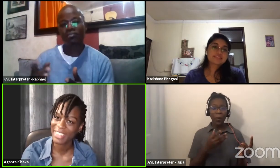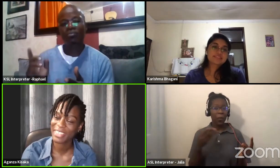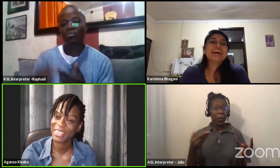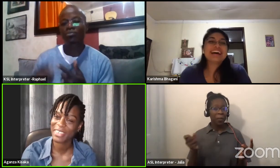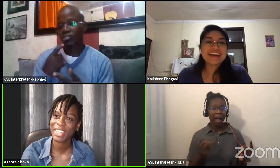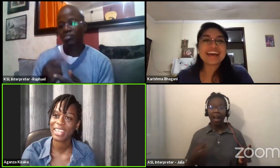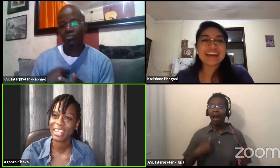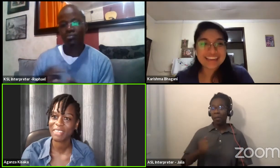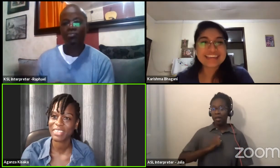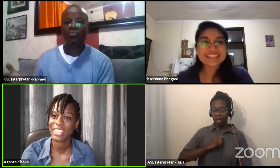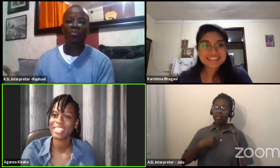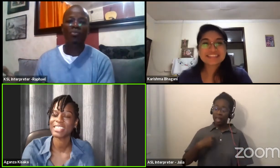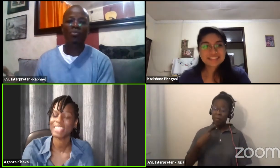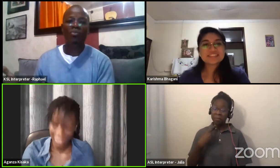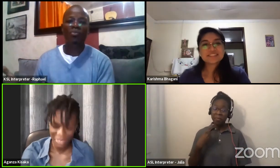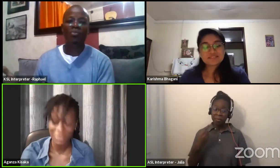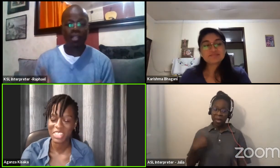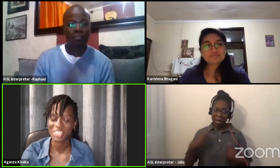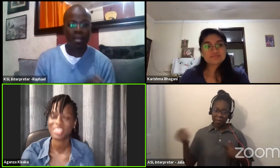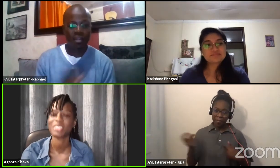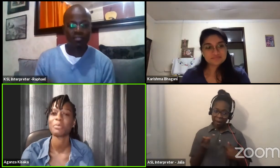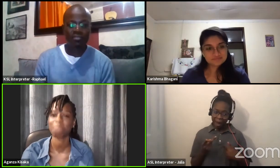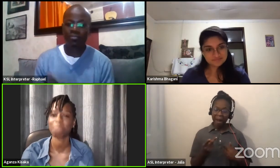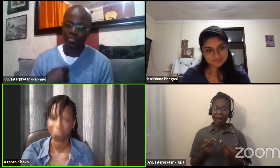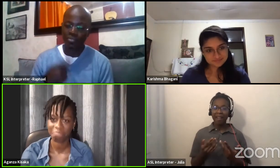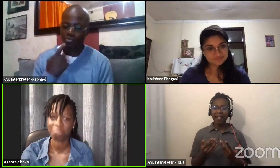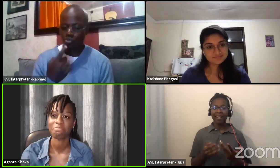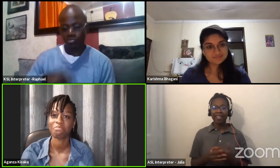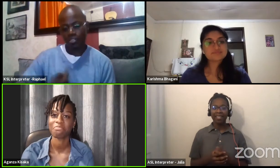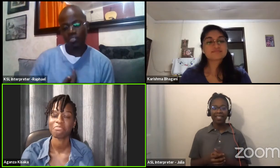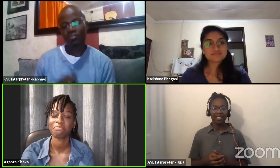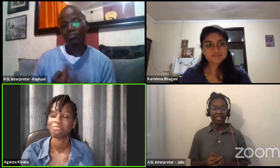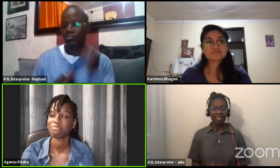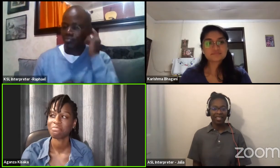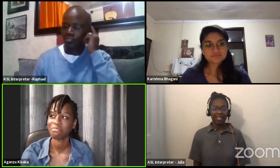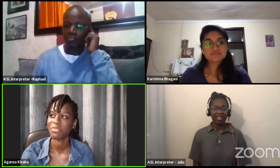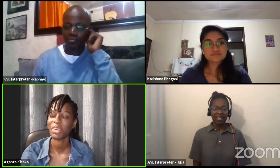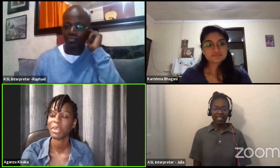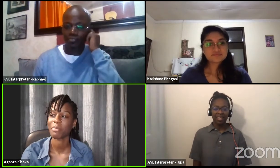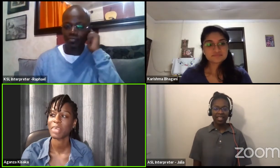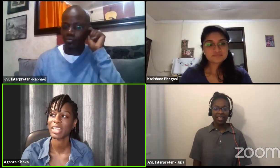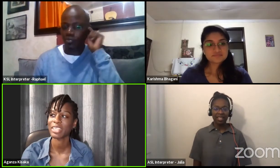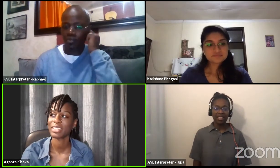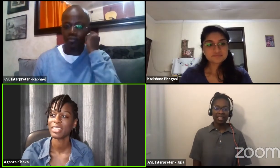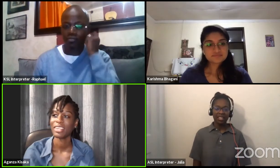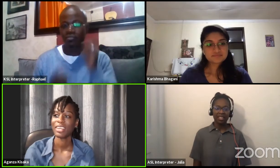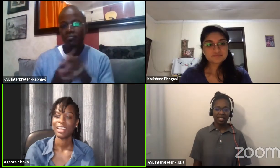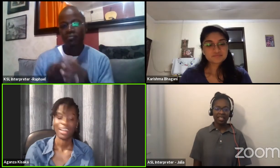and you never really love it and sit into it and just know, welcome back.